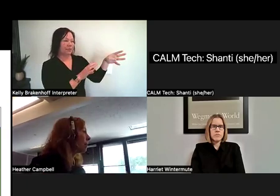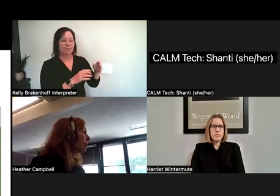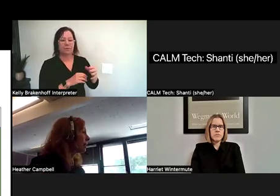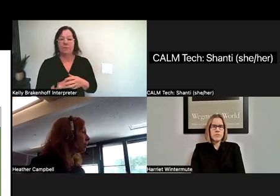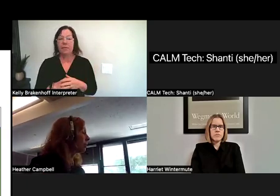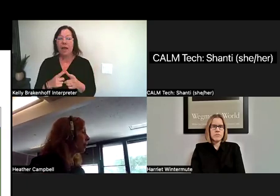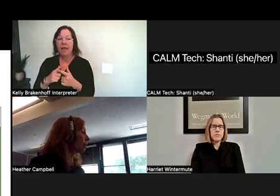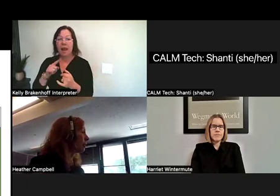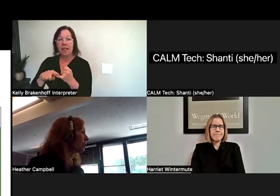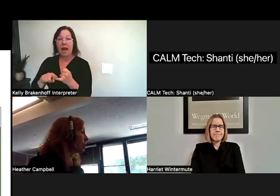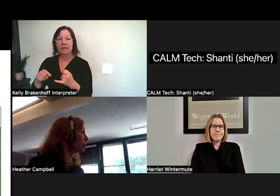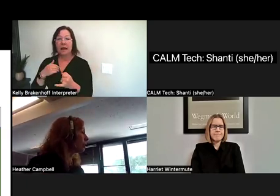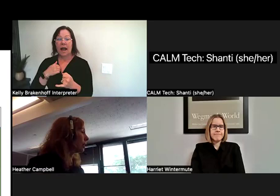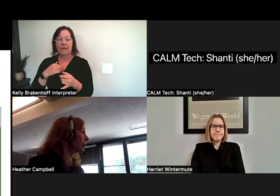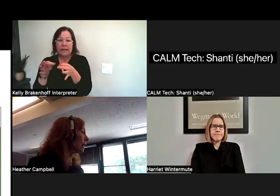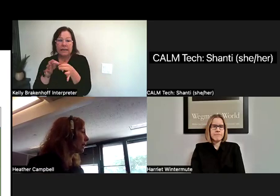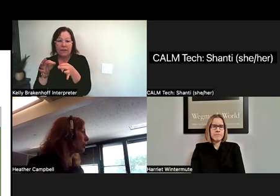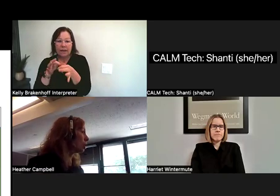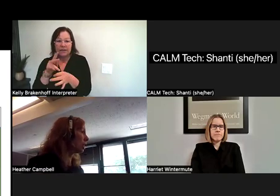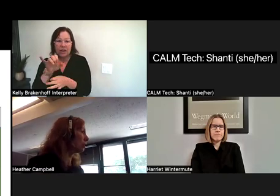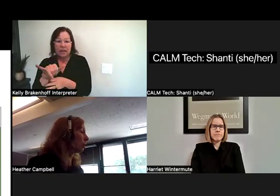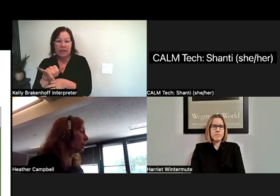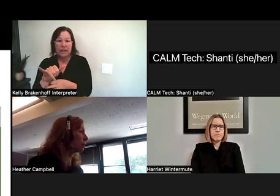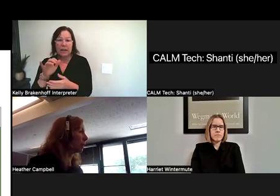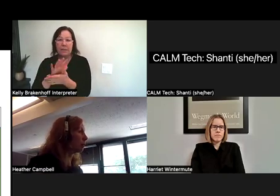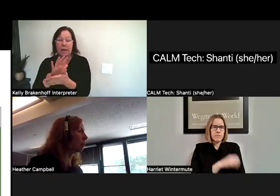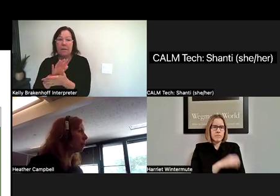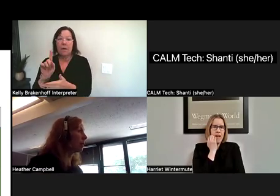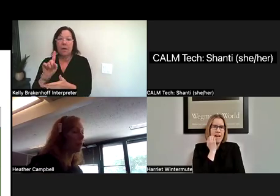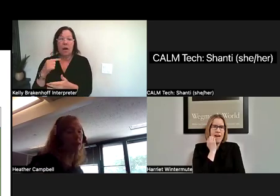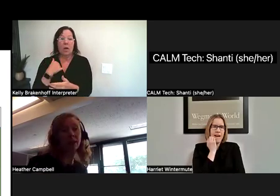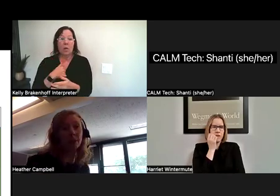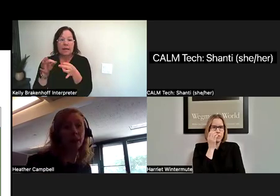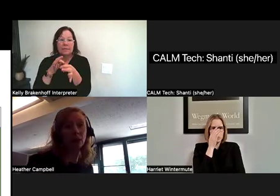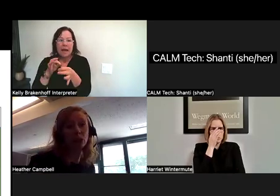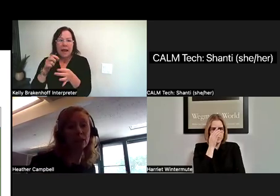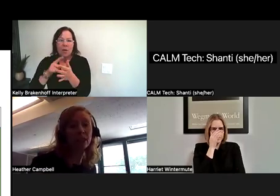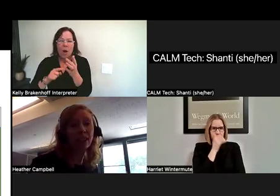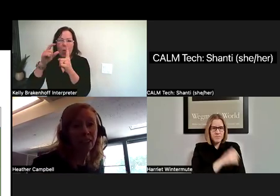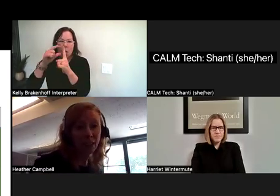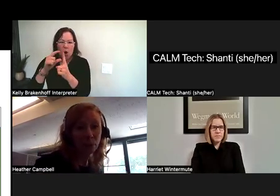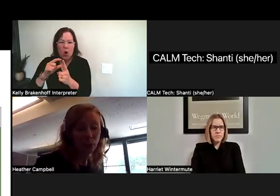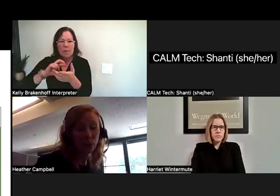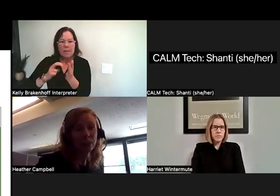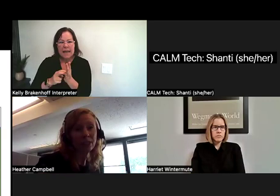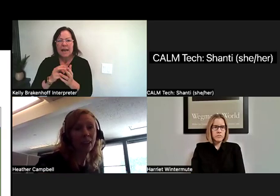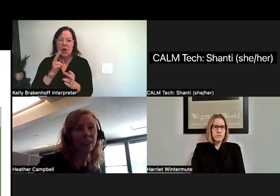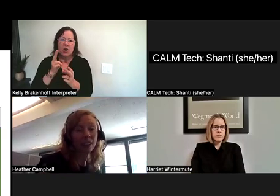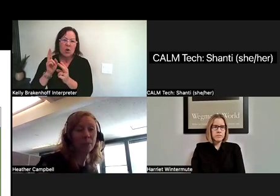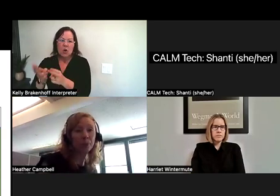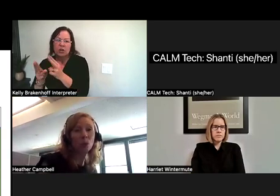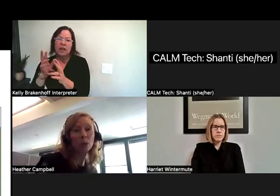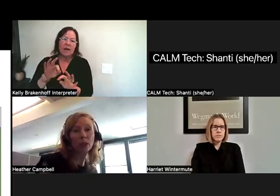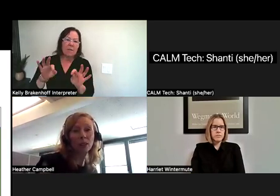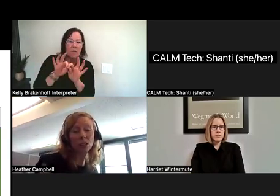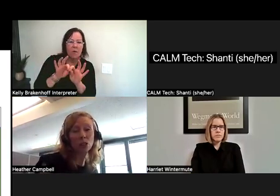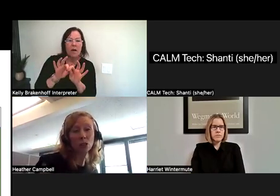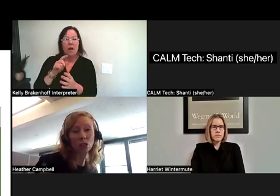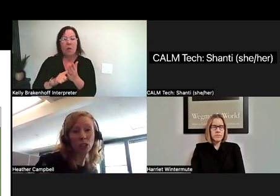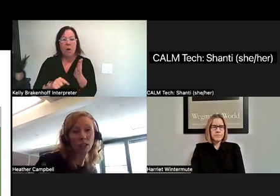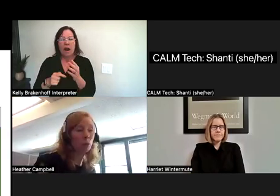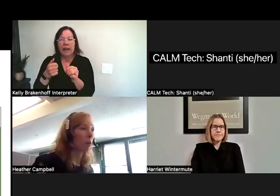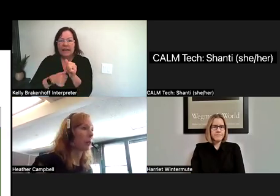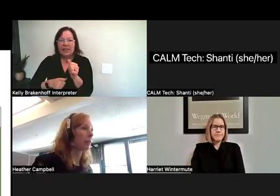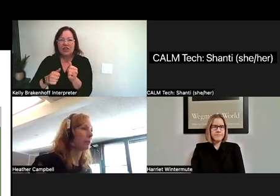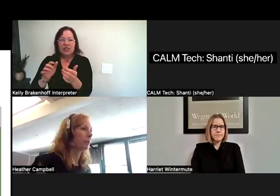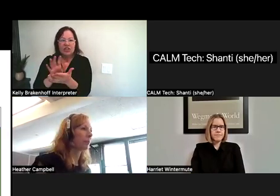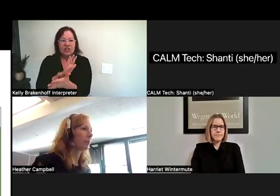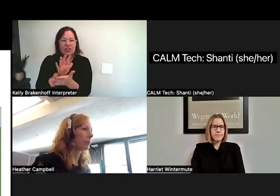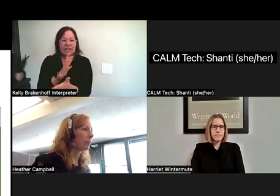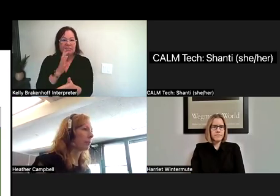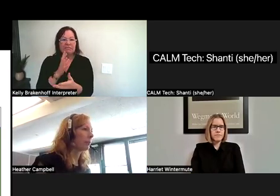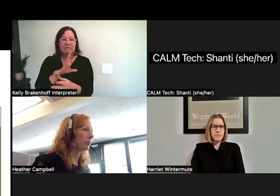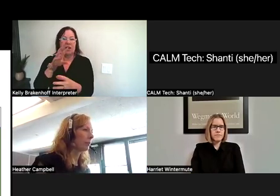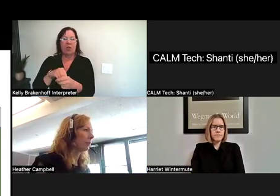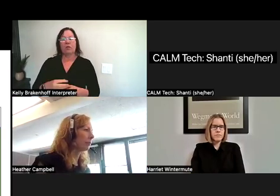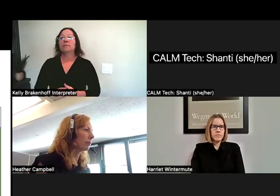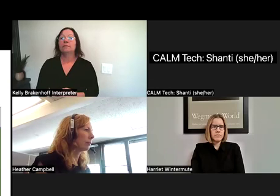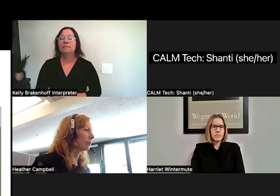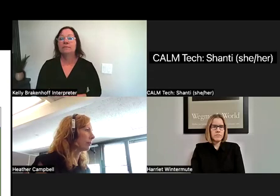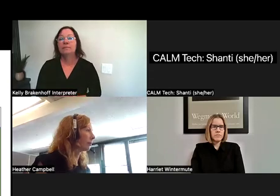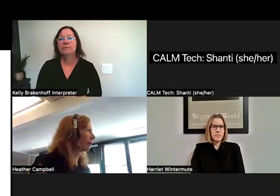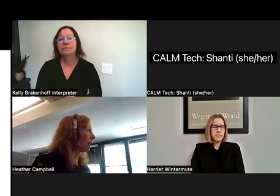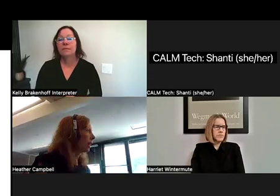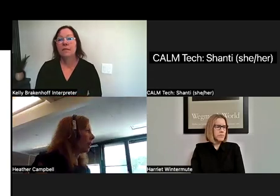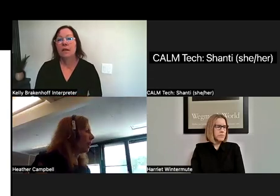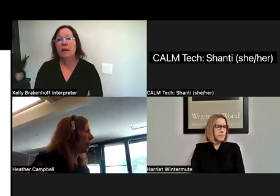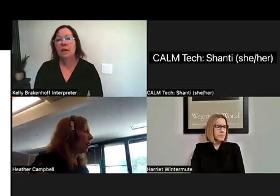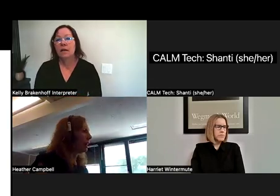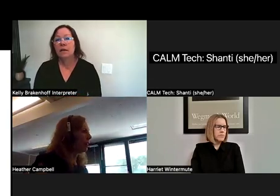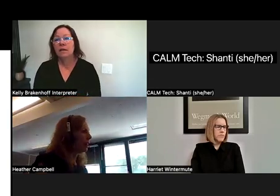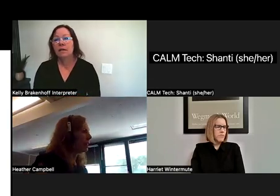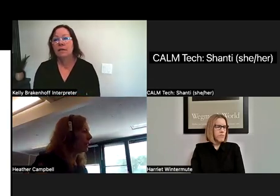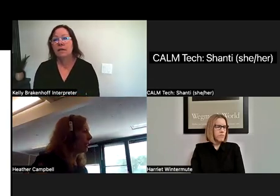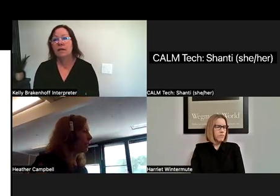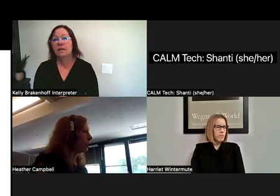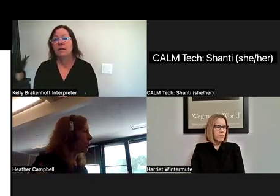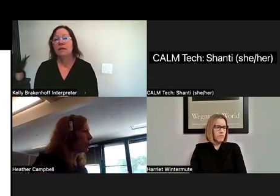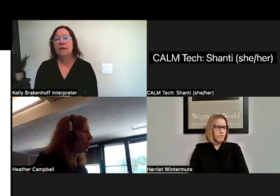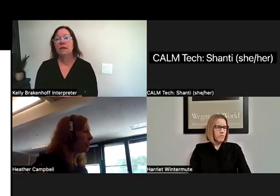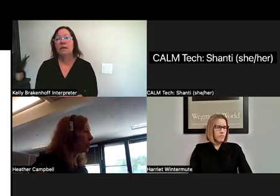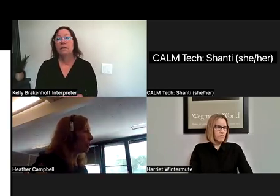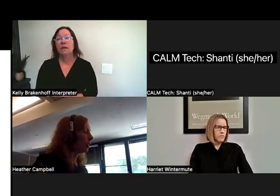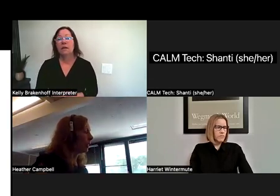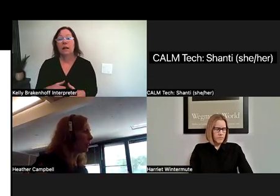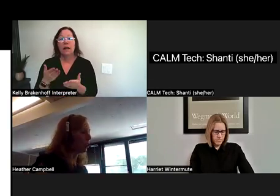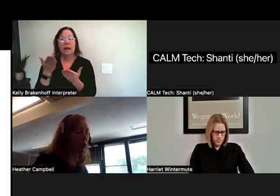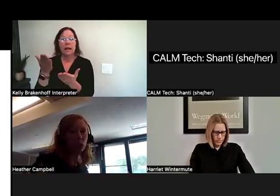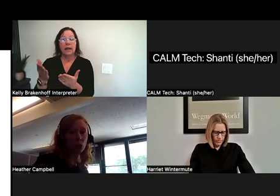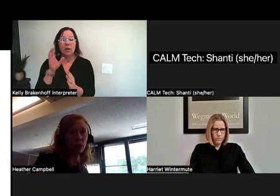and then next we had a definition and key list. Here is a screenshot of what the current sheet,